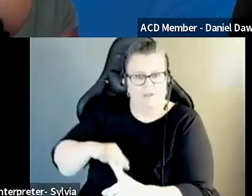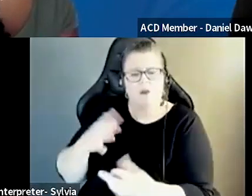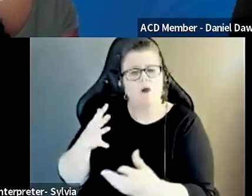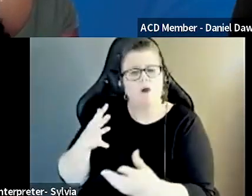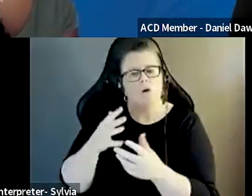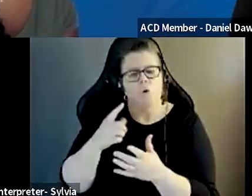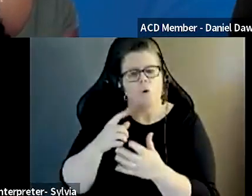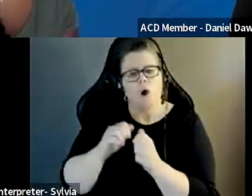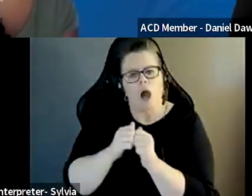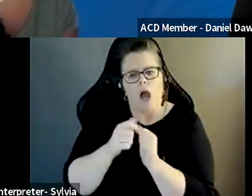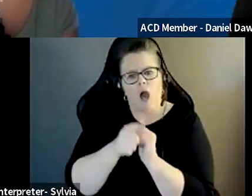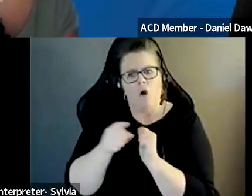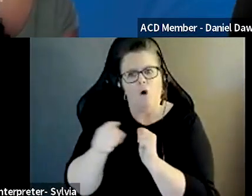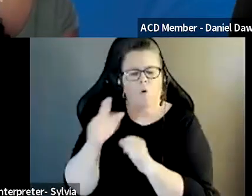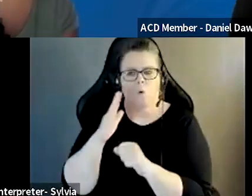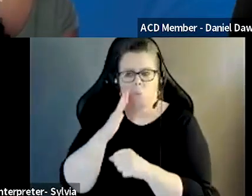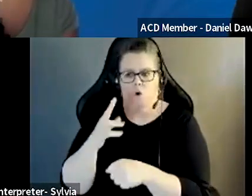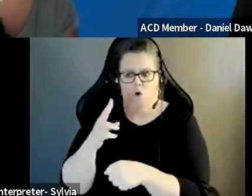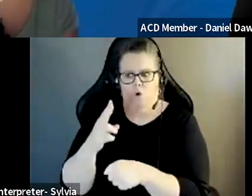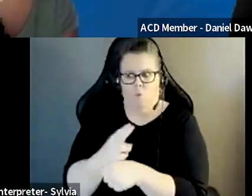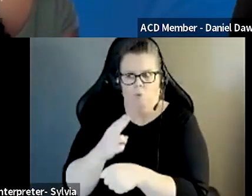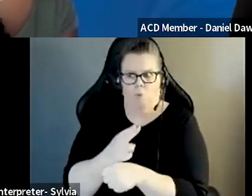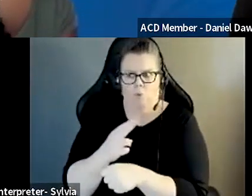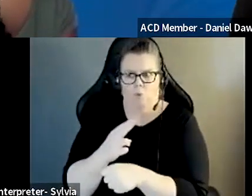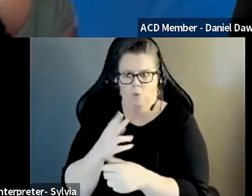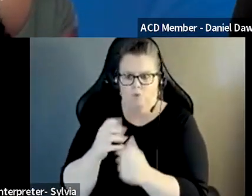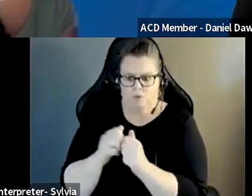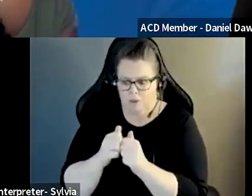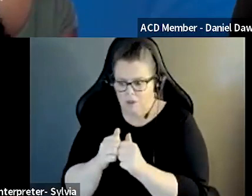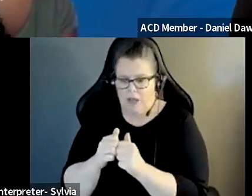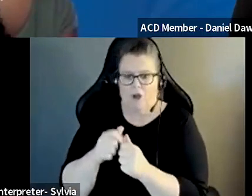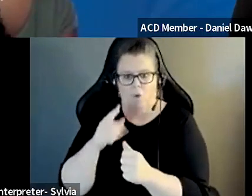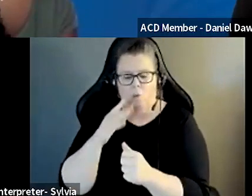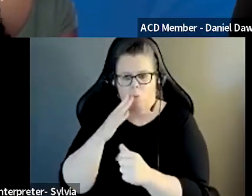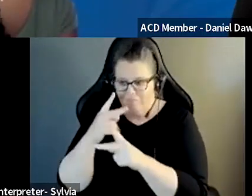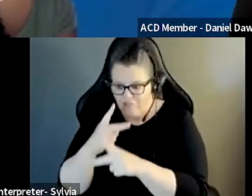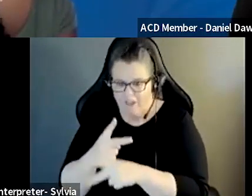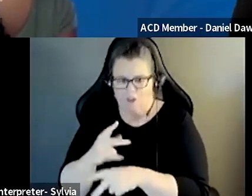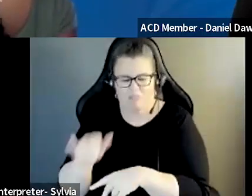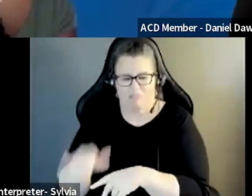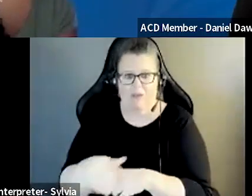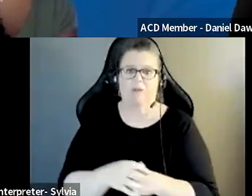to use to figure that out? So there's a lot there.